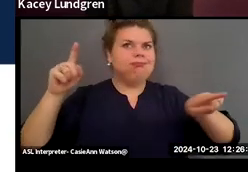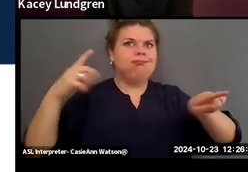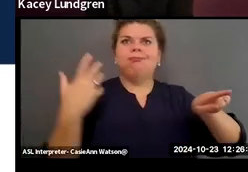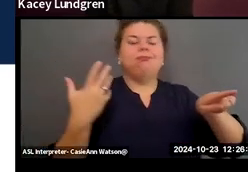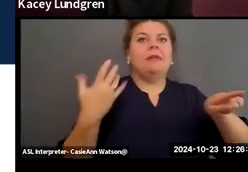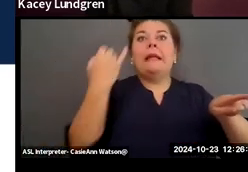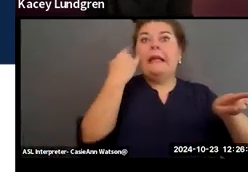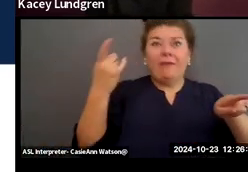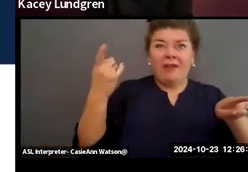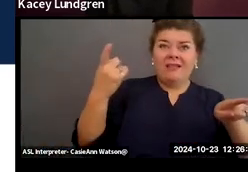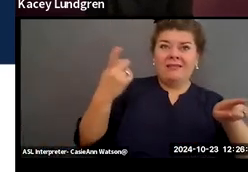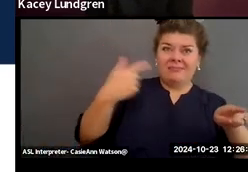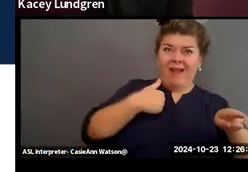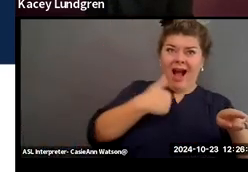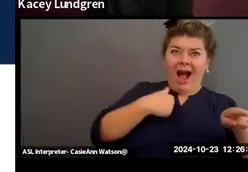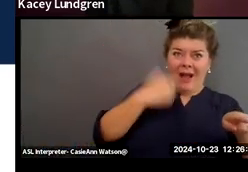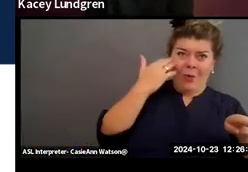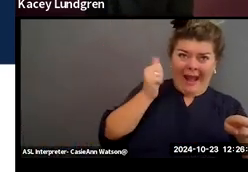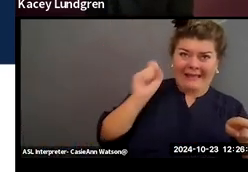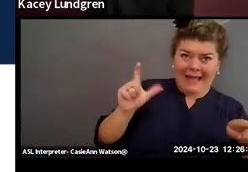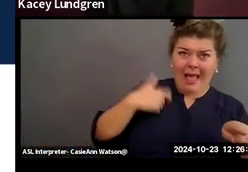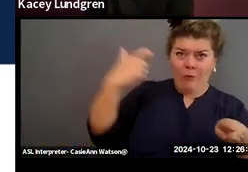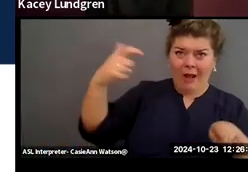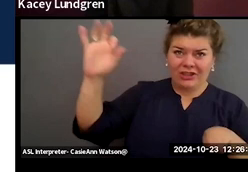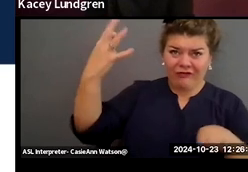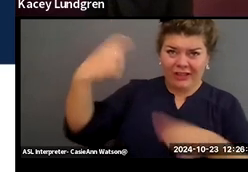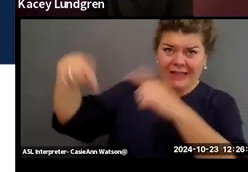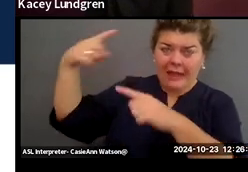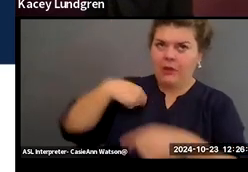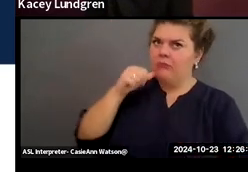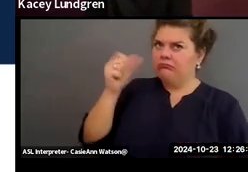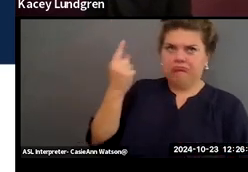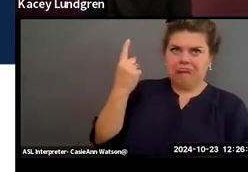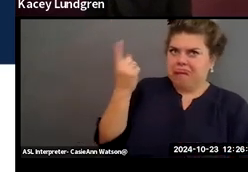who's signing French Sign Language and vice versa. There are still similarities though.